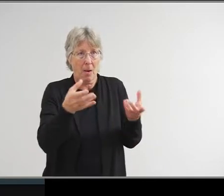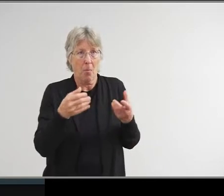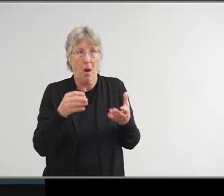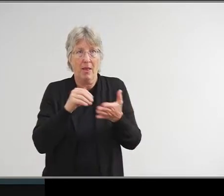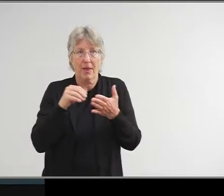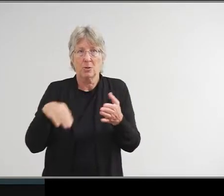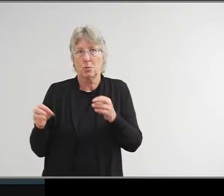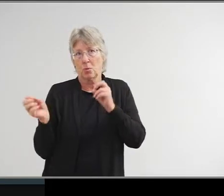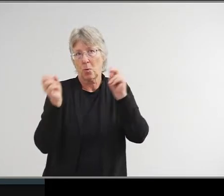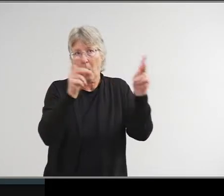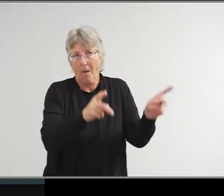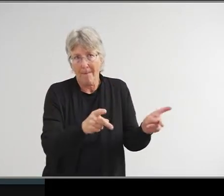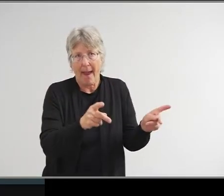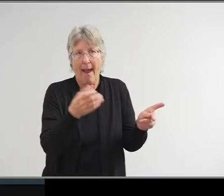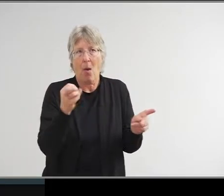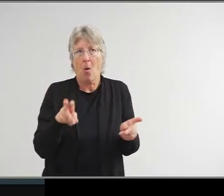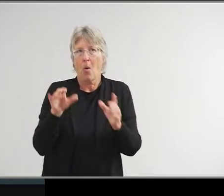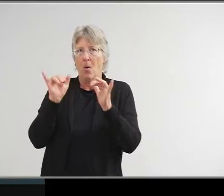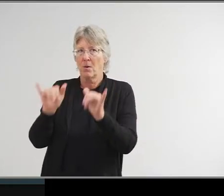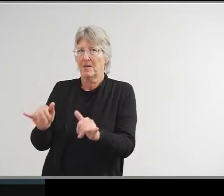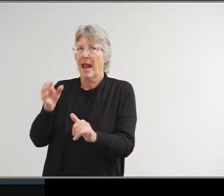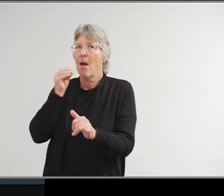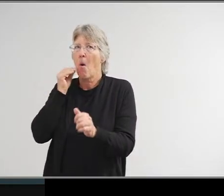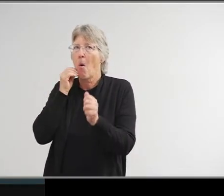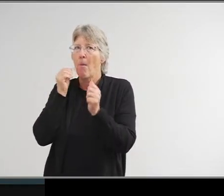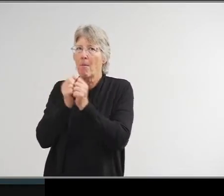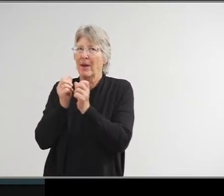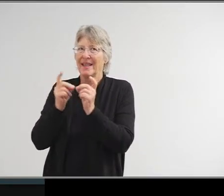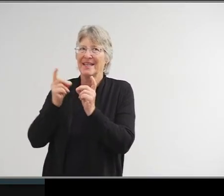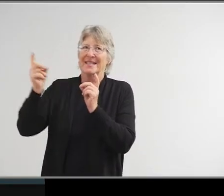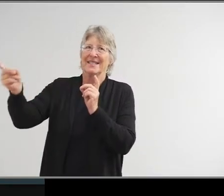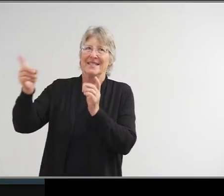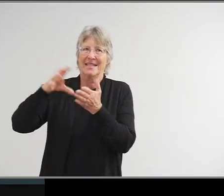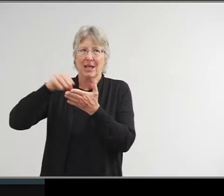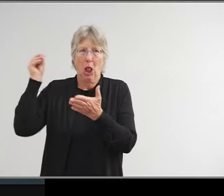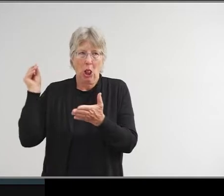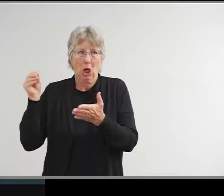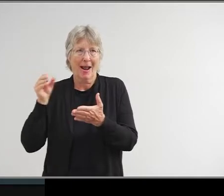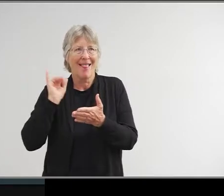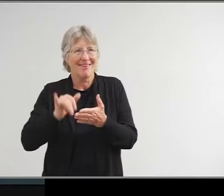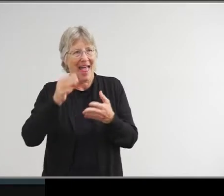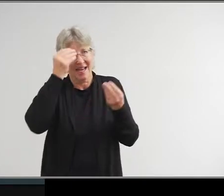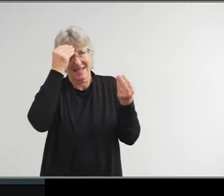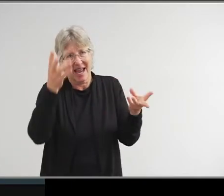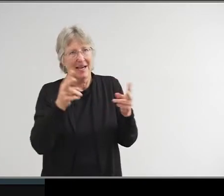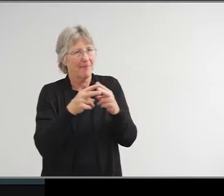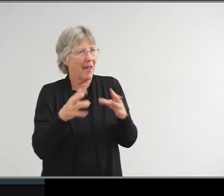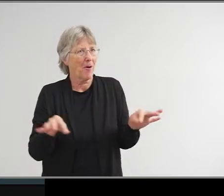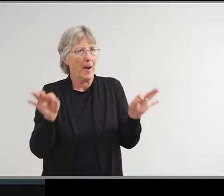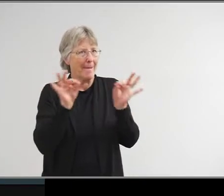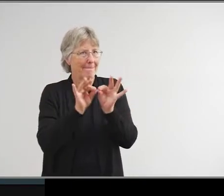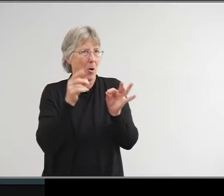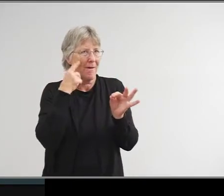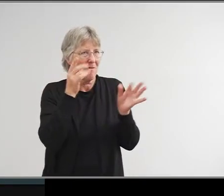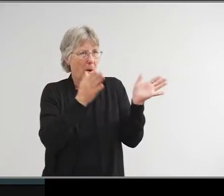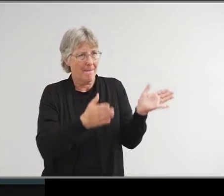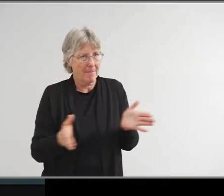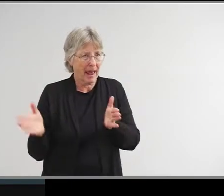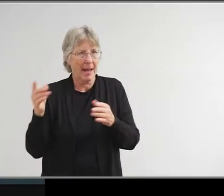or do they want them to stay in distance learning? That data will be really important for our planning and thinking about how we move forward.